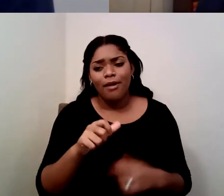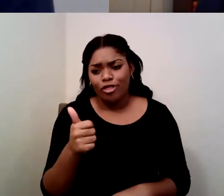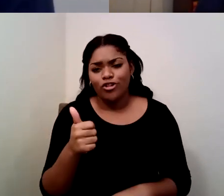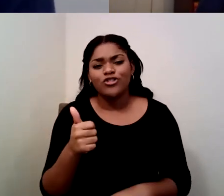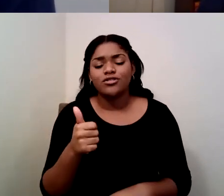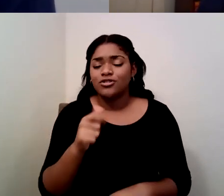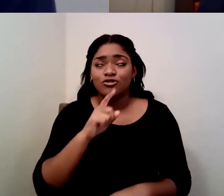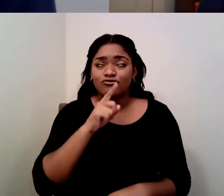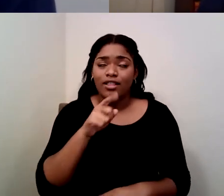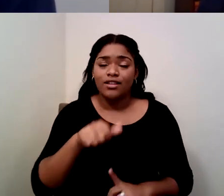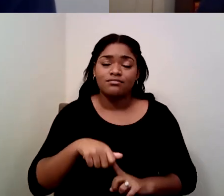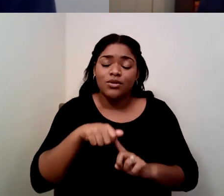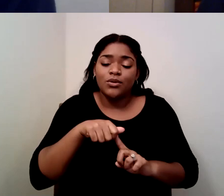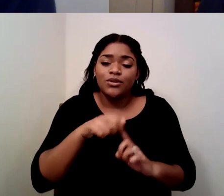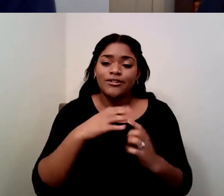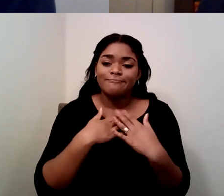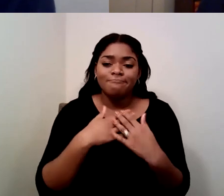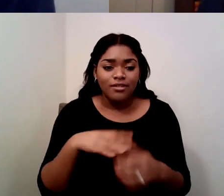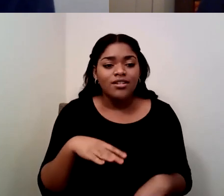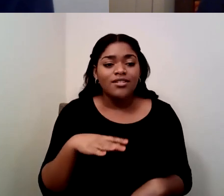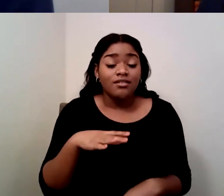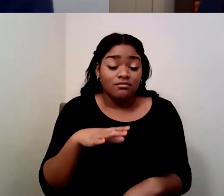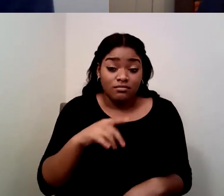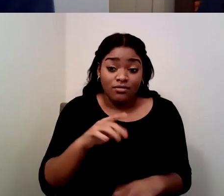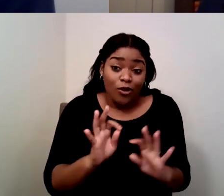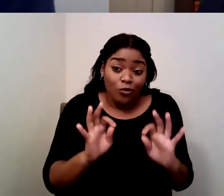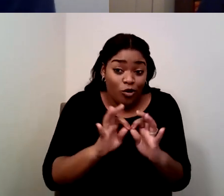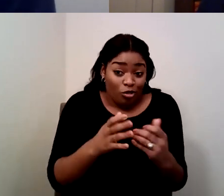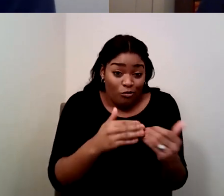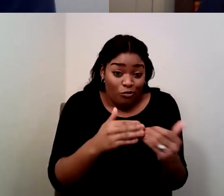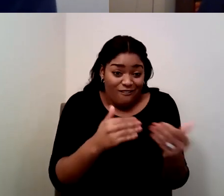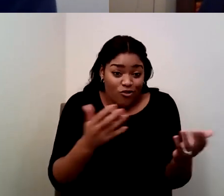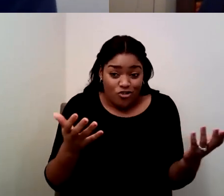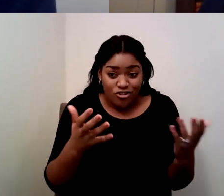quite special. And well worth whatever someone paid or I